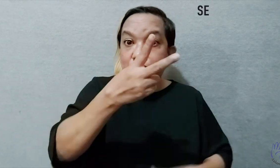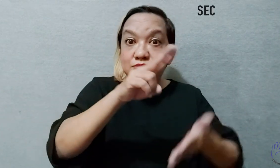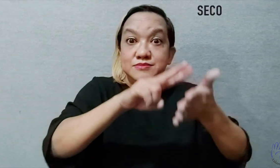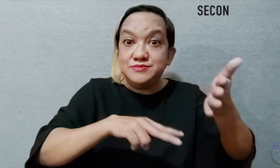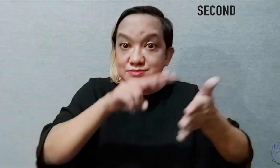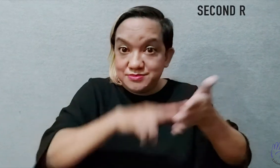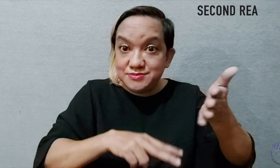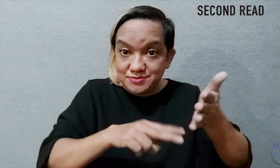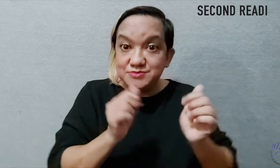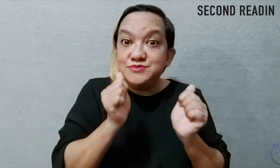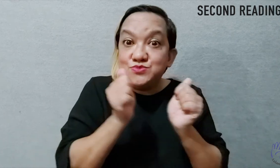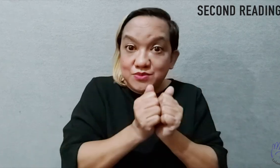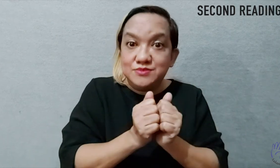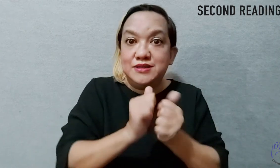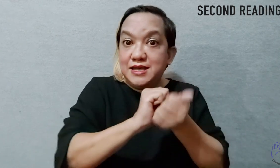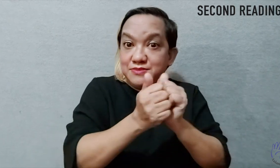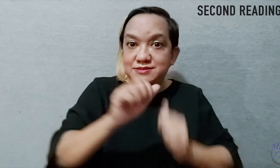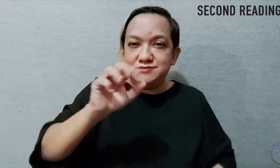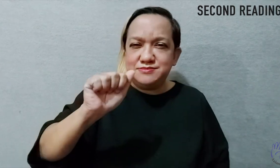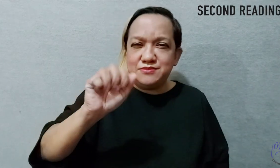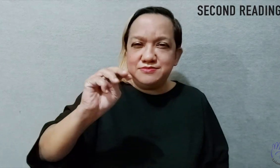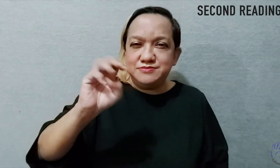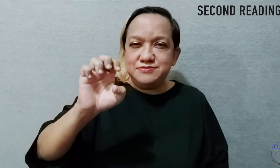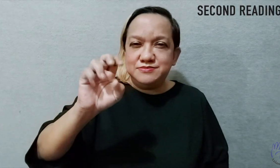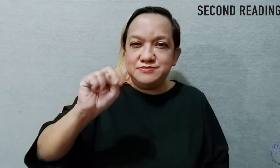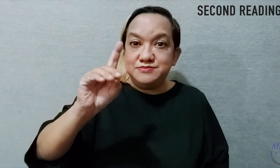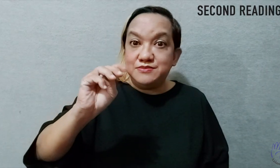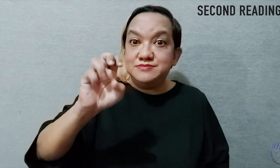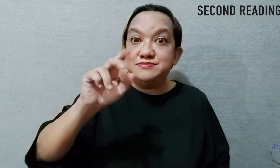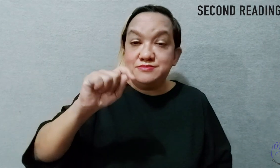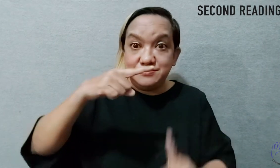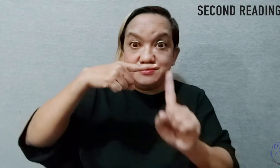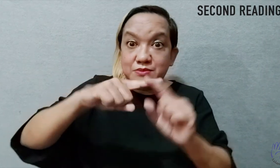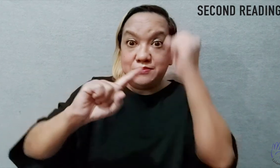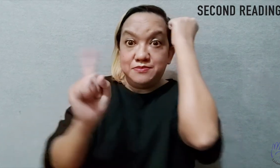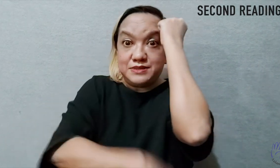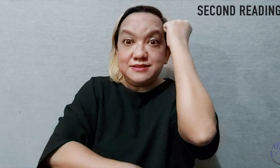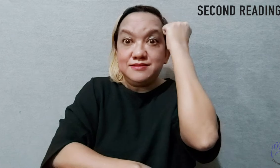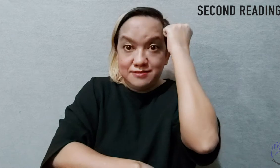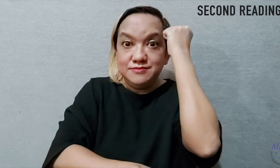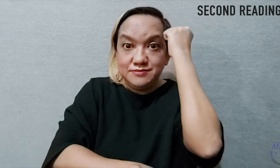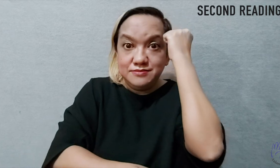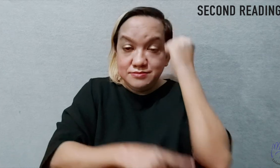the second reading with amendment, penalty included,